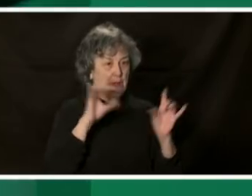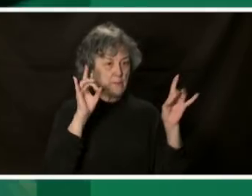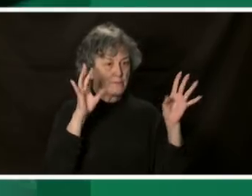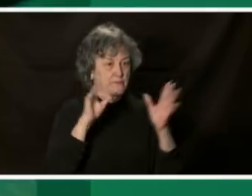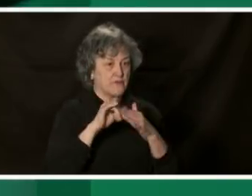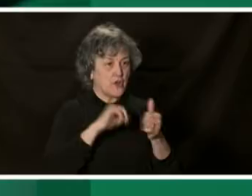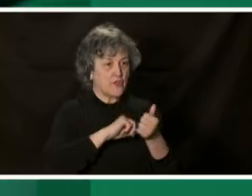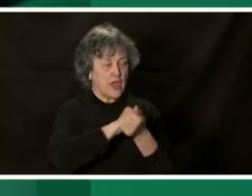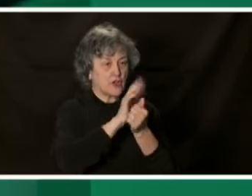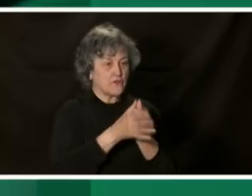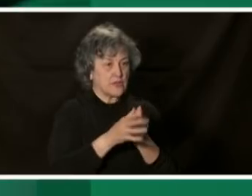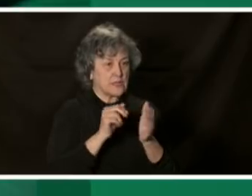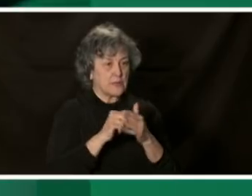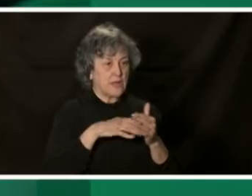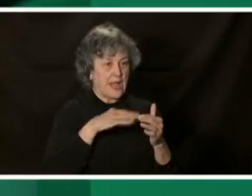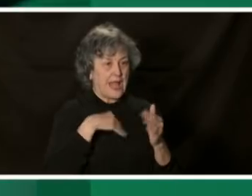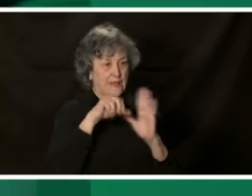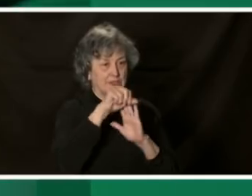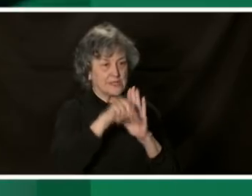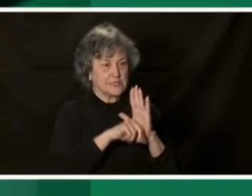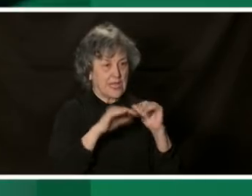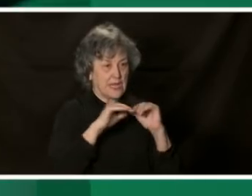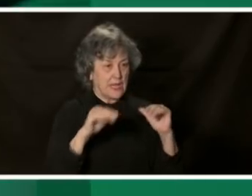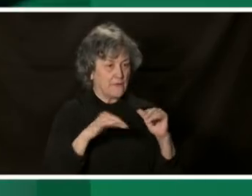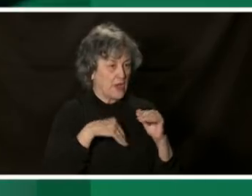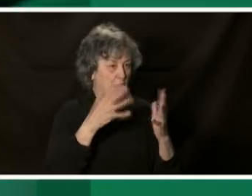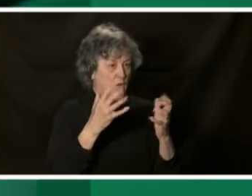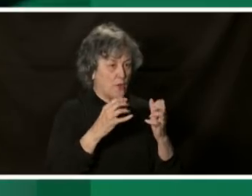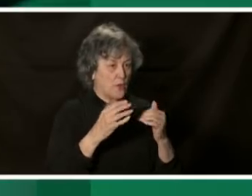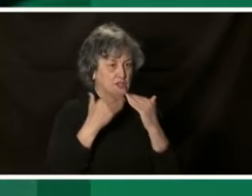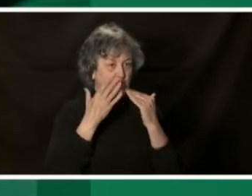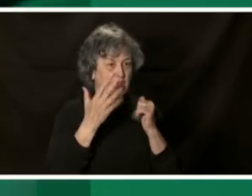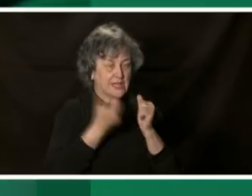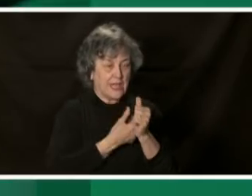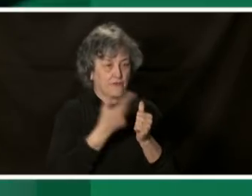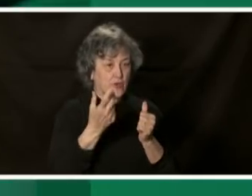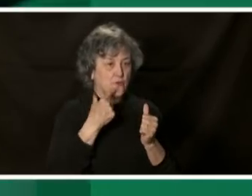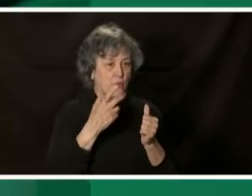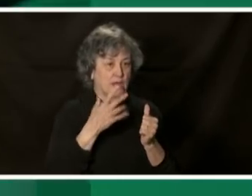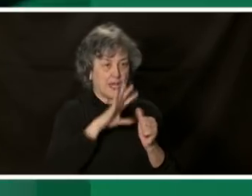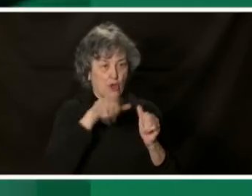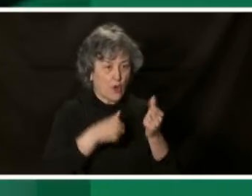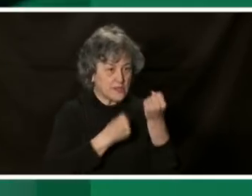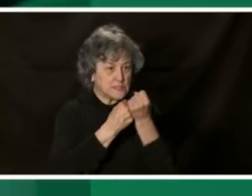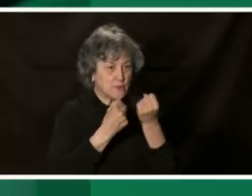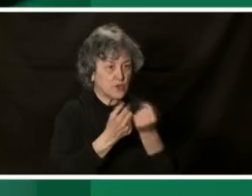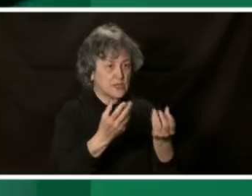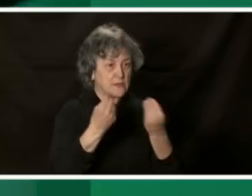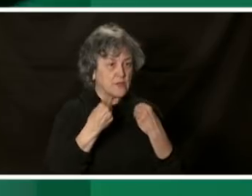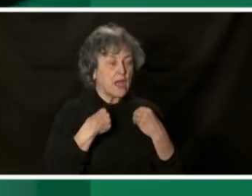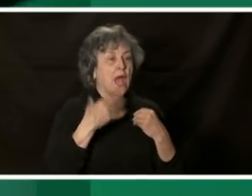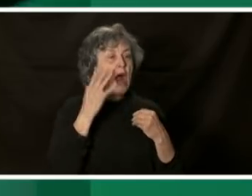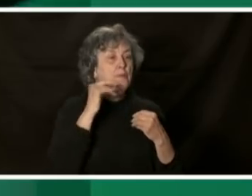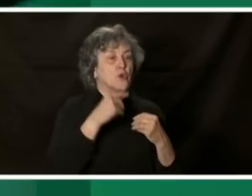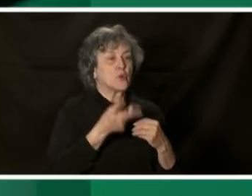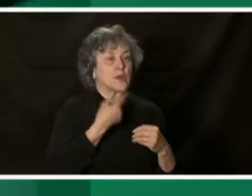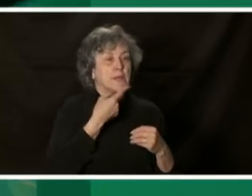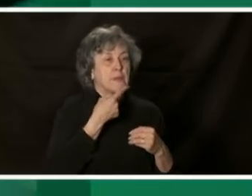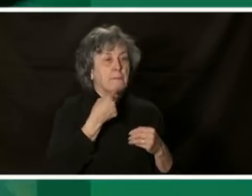I WOULD LIKE TO SPECIFICALLY THANK DR. PADILLA, DR. WATERBOR AND DR. JOLLY FOR ALWAYS BELIEVING IN ME. AND I'M GOING TO MISS THE SCHOOL OF PUBLIC HEALTH DEARLY. I LOVE YOU, GUYS.